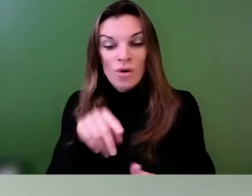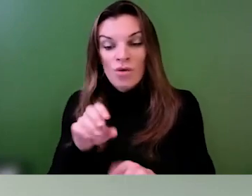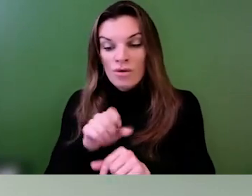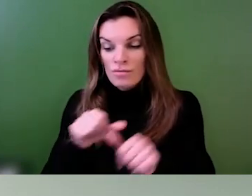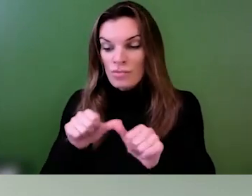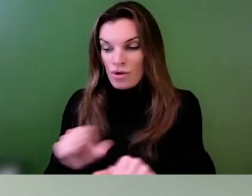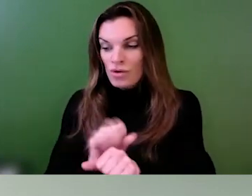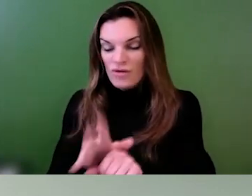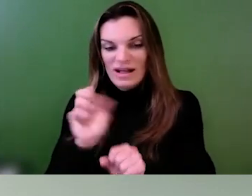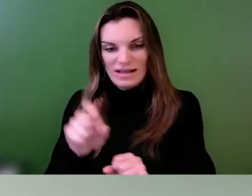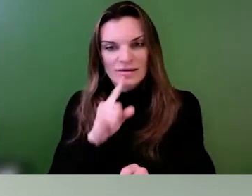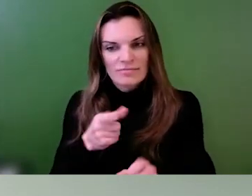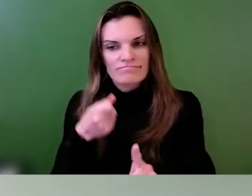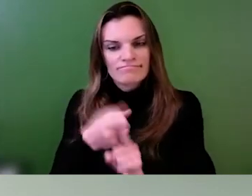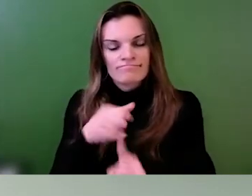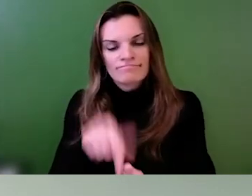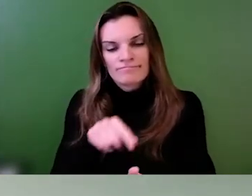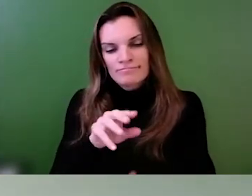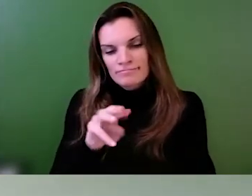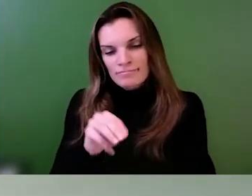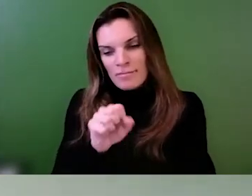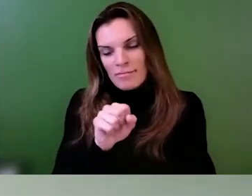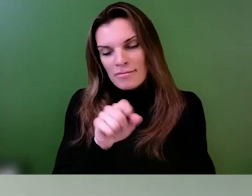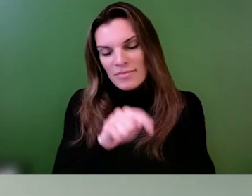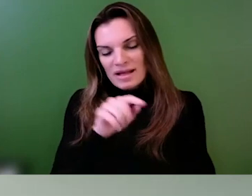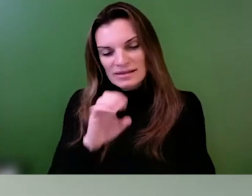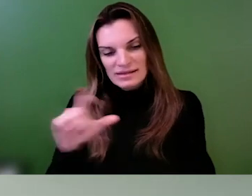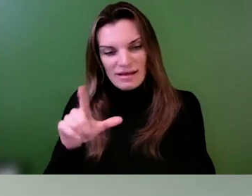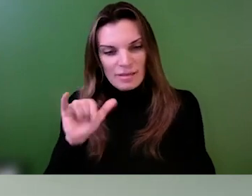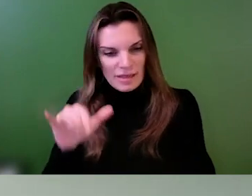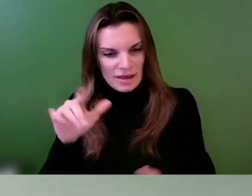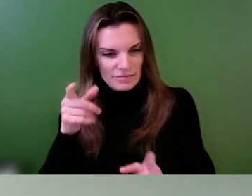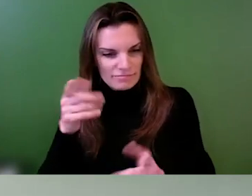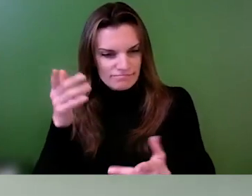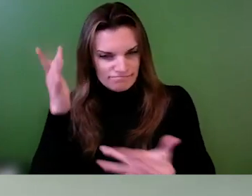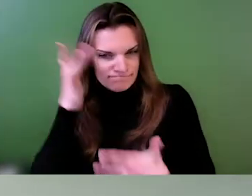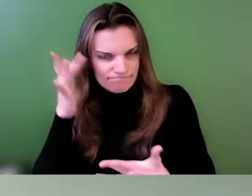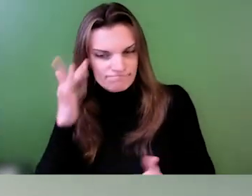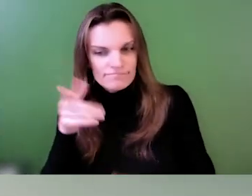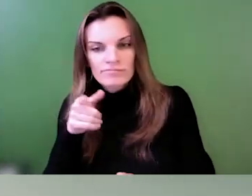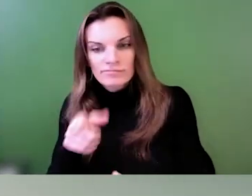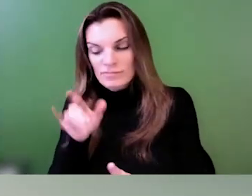mast cell syndrome and often times eating those foods triggers another reaction in your body. But it can vary from